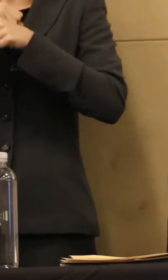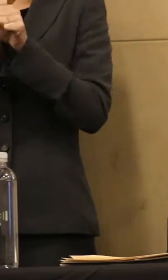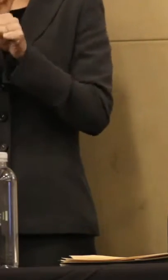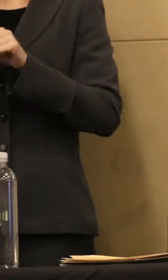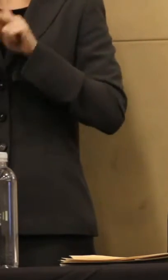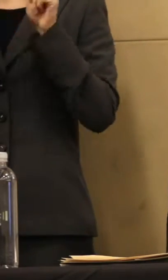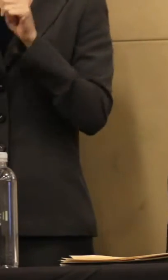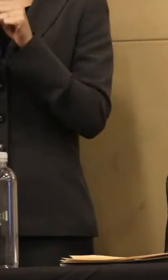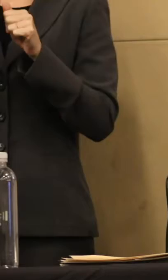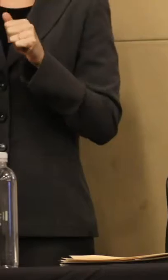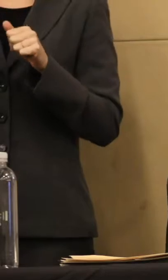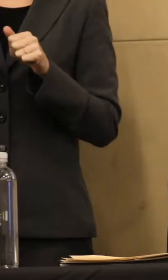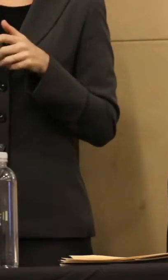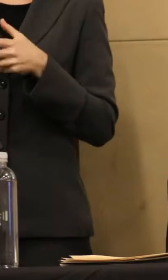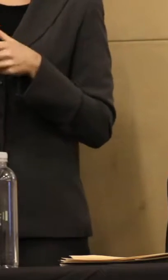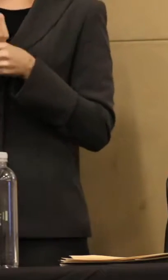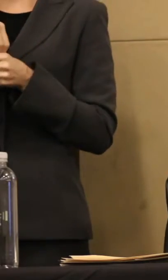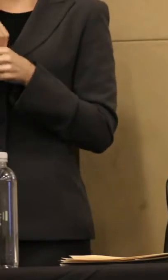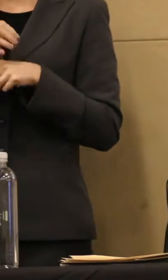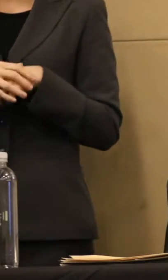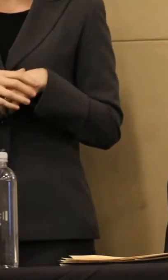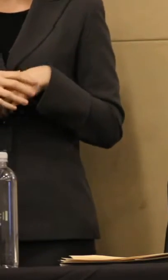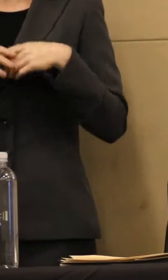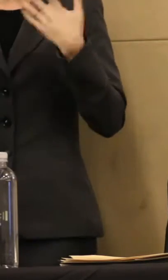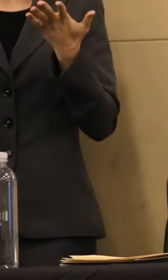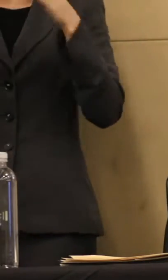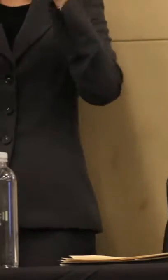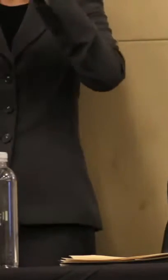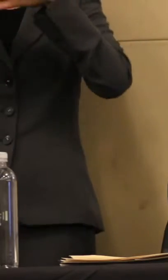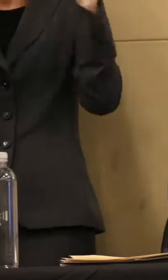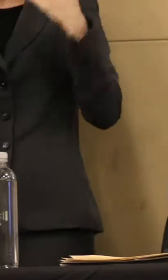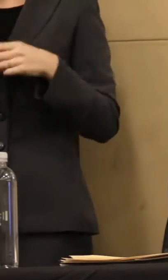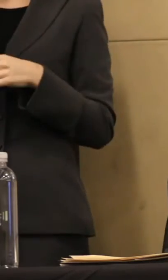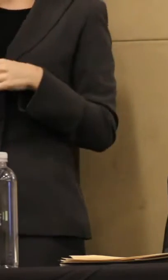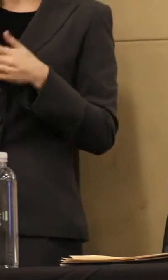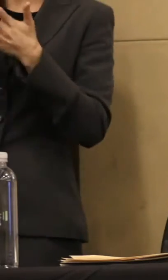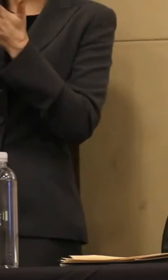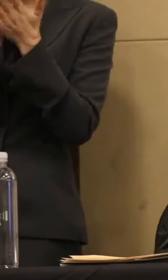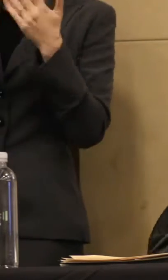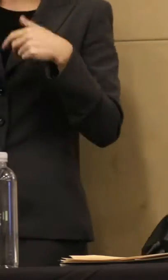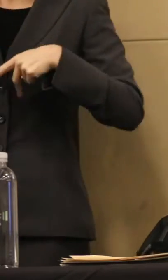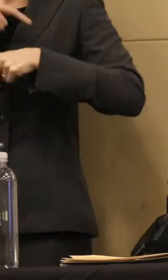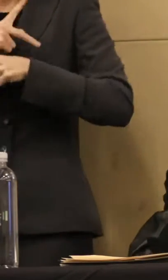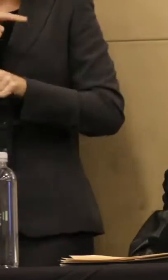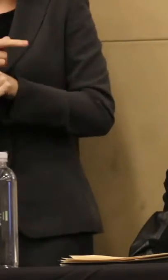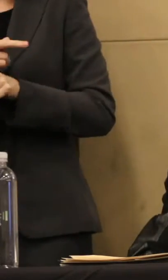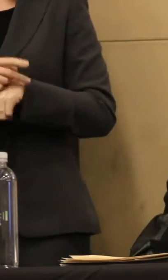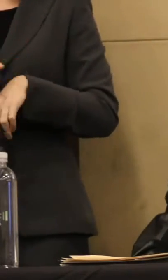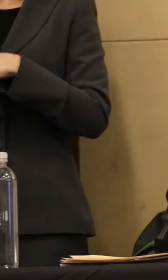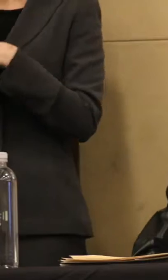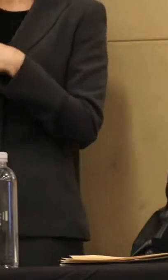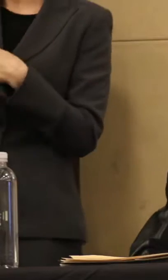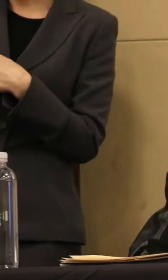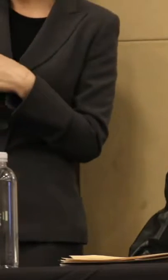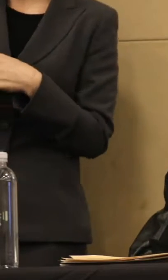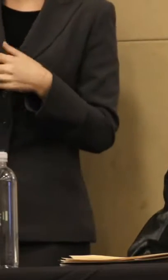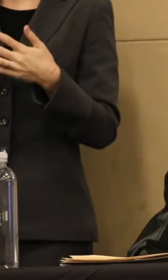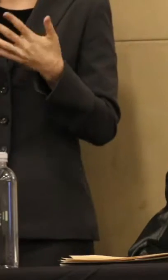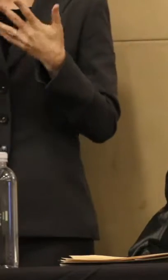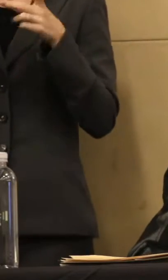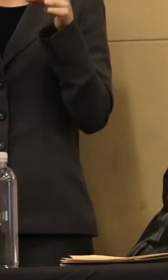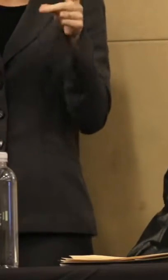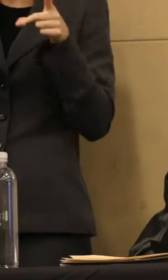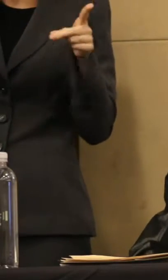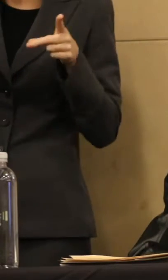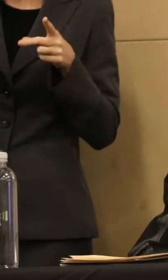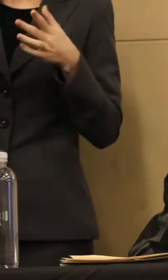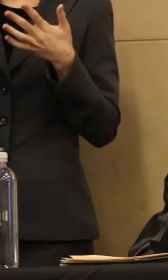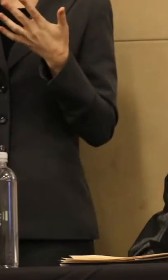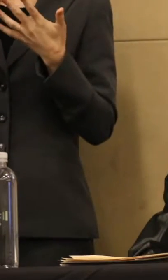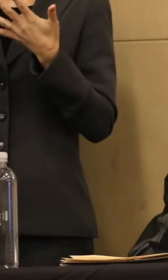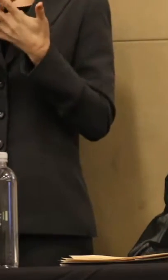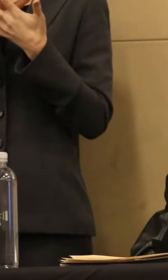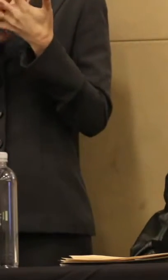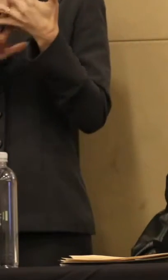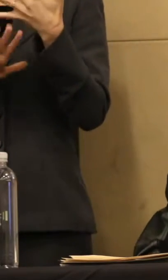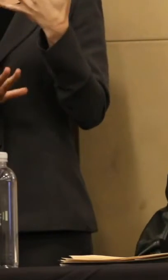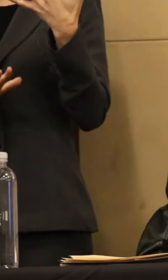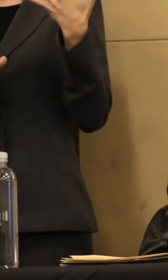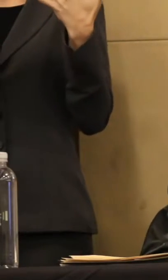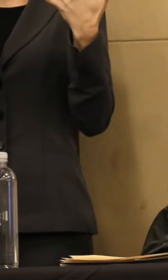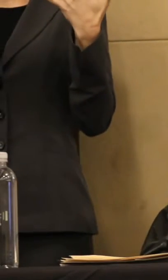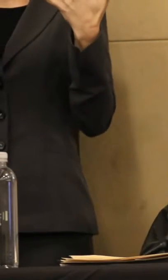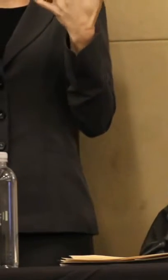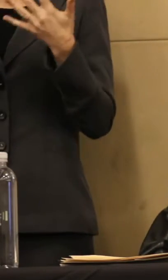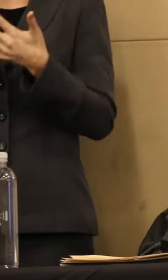So, think about you know, set design, production, camera work, directing, almost any of those